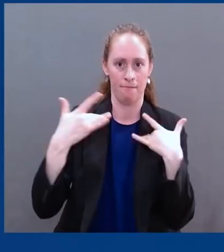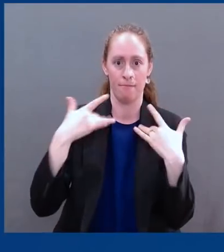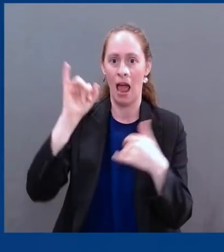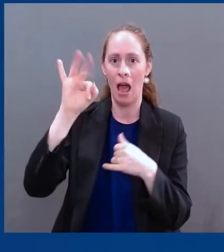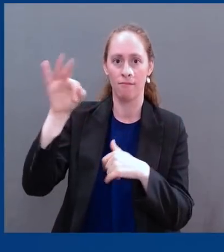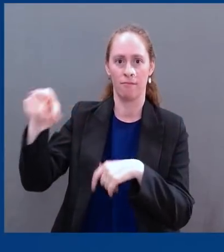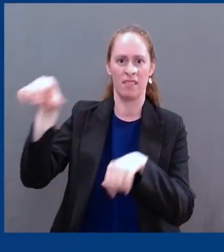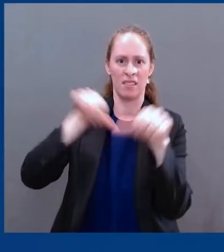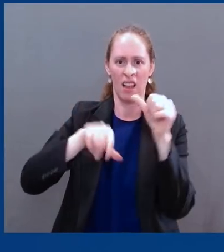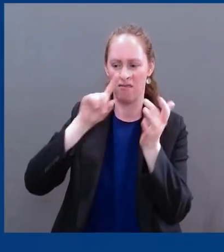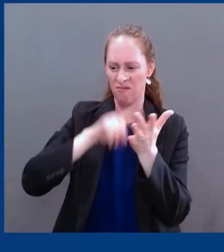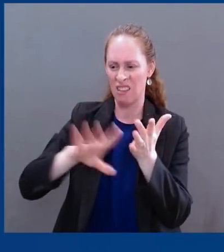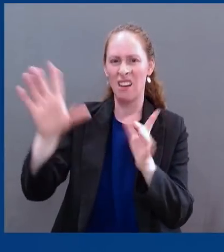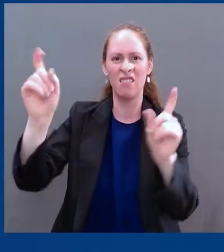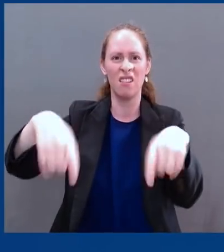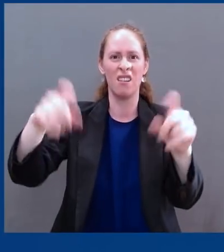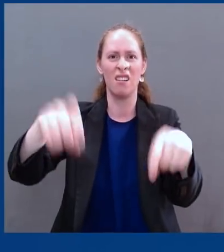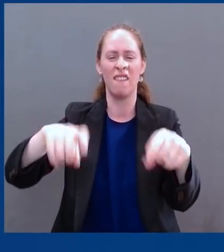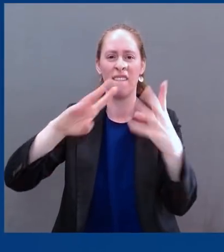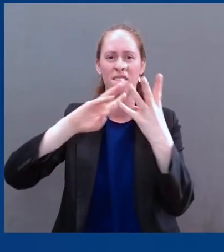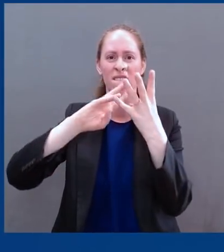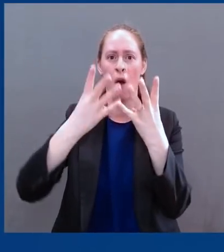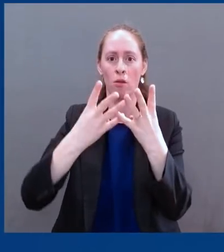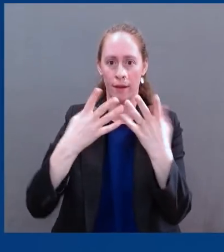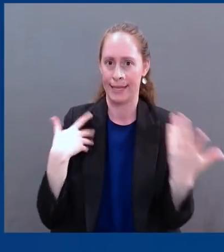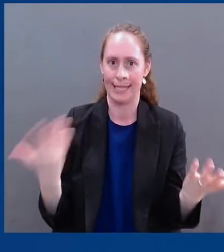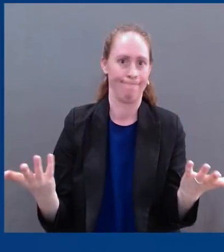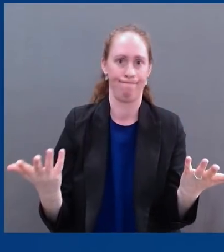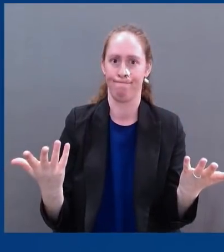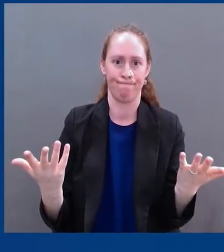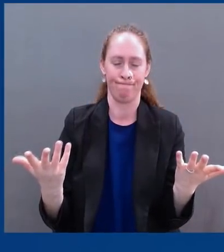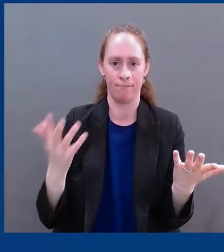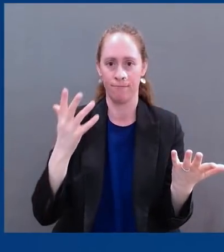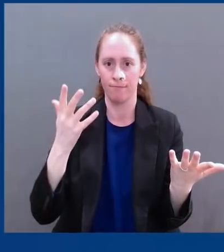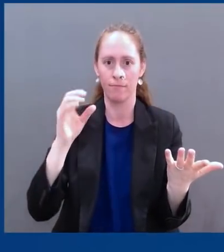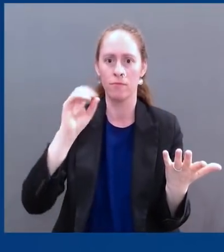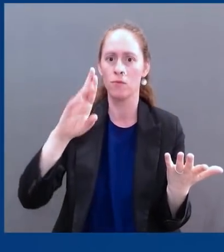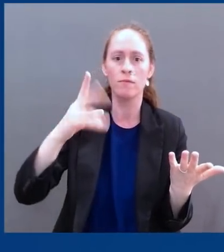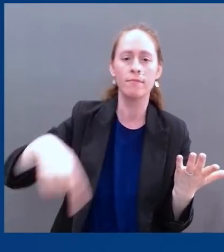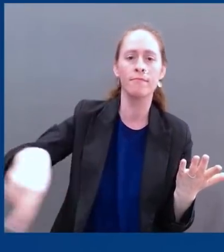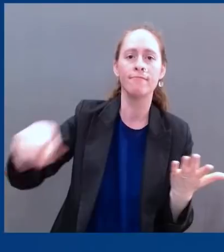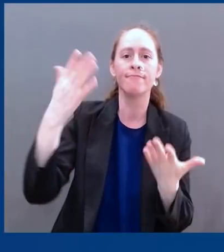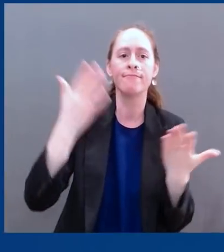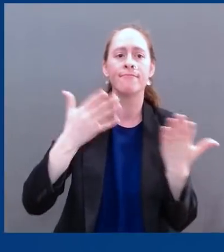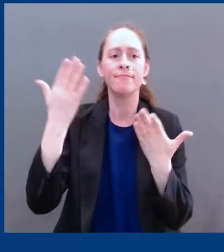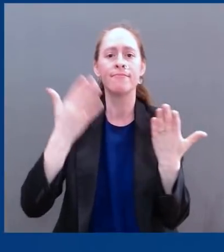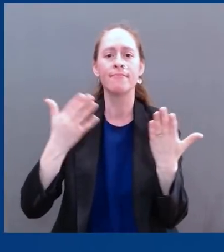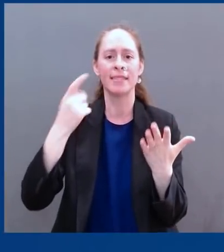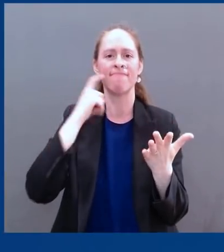or if there's a need for a new formulation of the vaccine -- a variant-specific vaccine, for example --